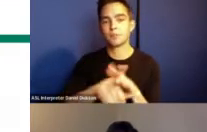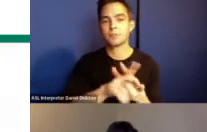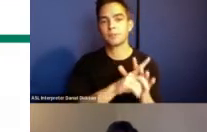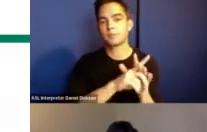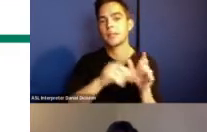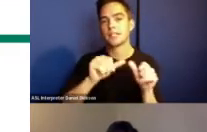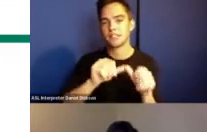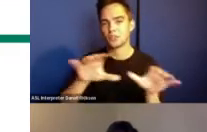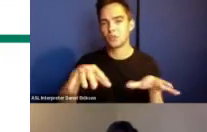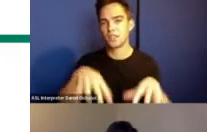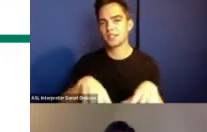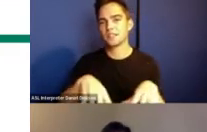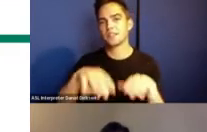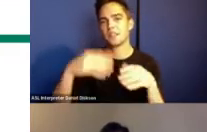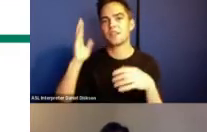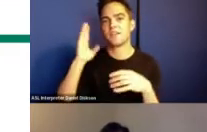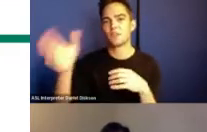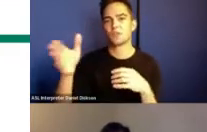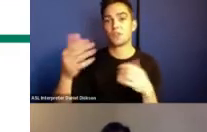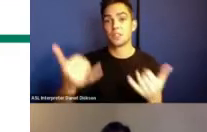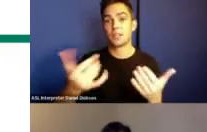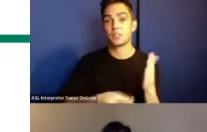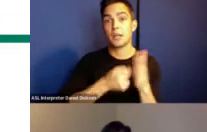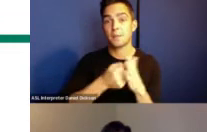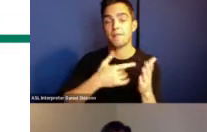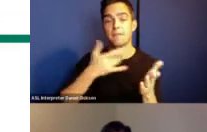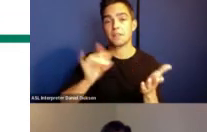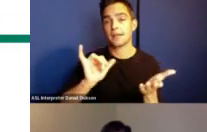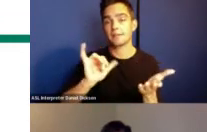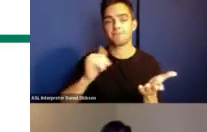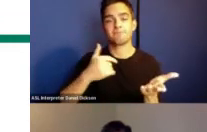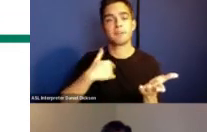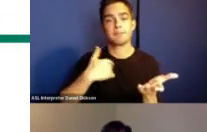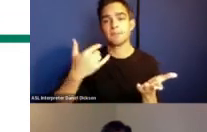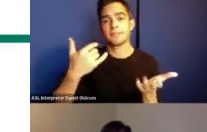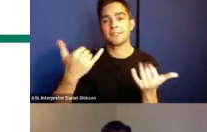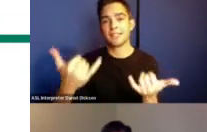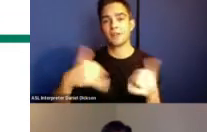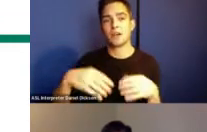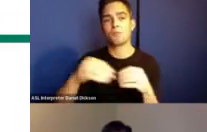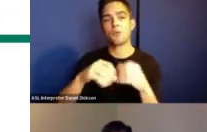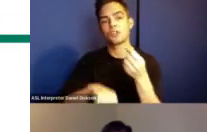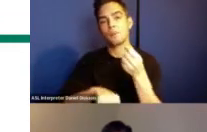this in the future. Really, at this time. I feel like I am now taking a more supportive role in